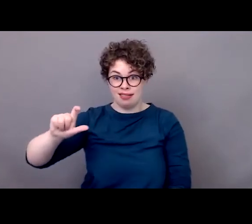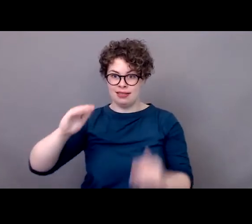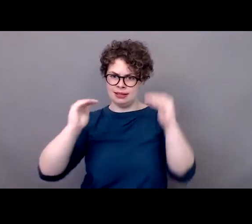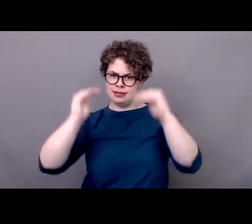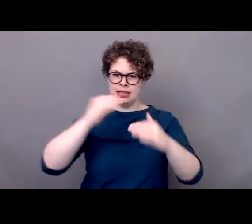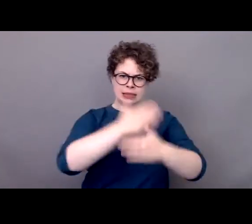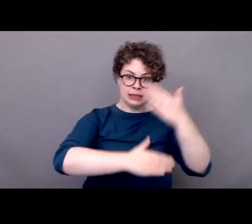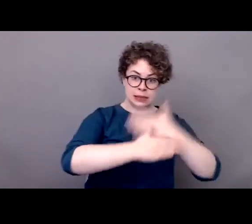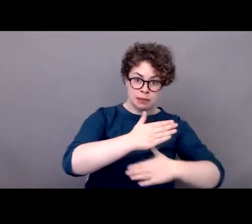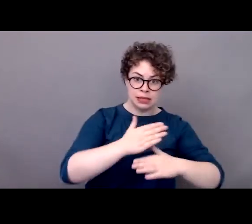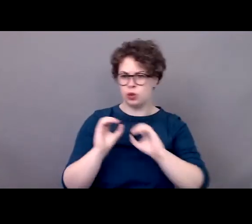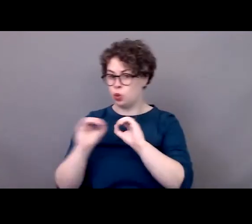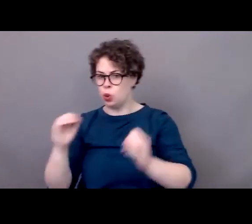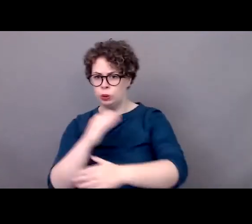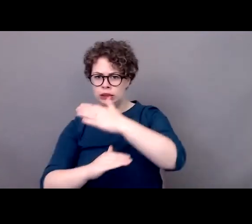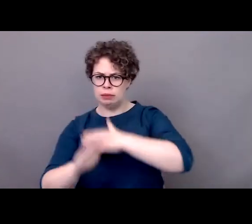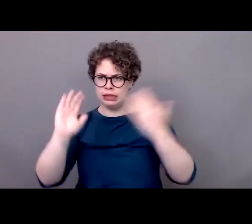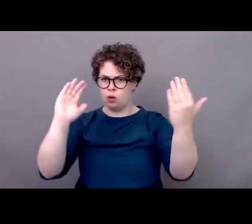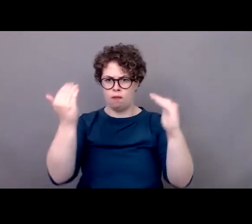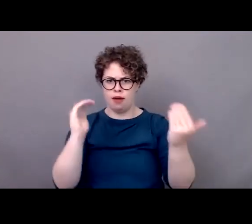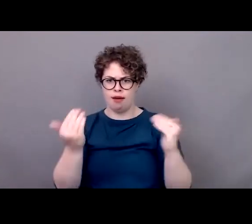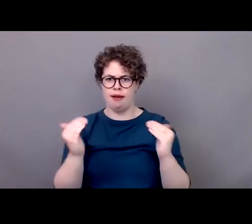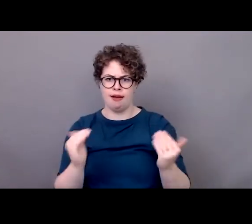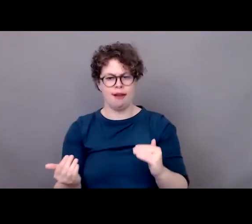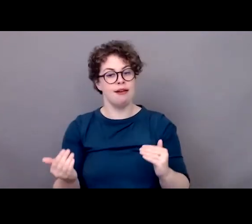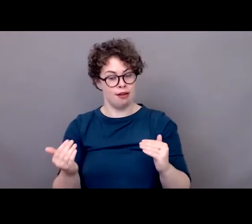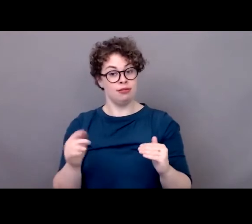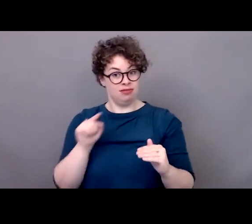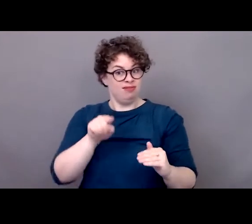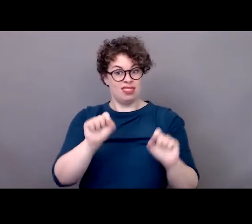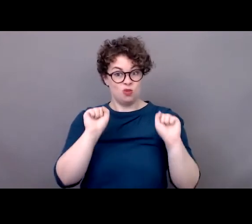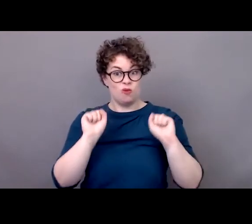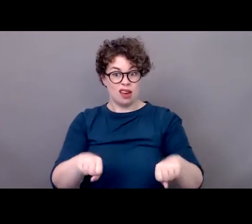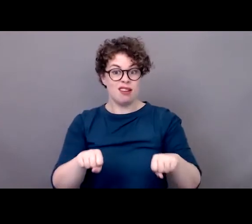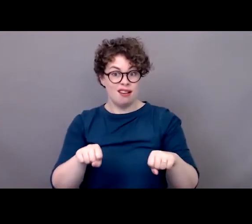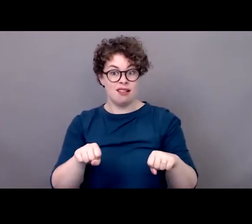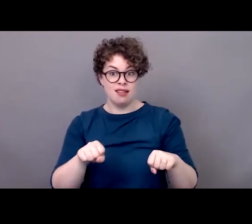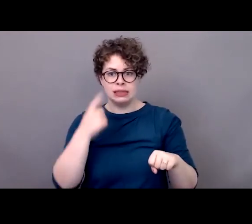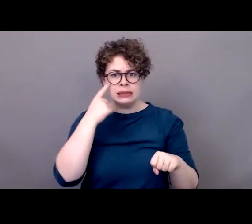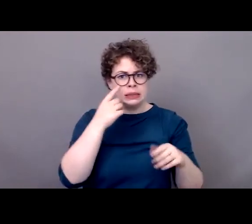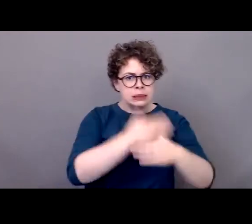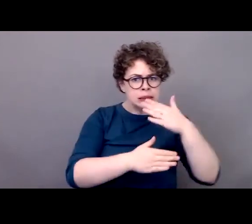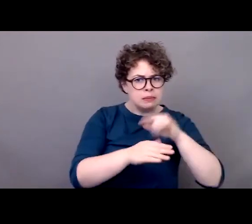are of people with disabilities, compared to those without. And to see how we should target services.